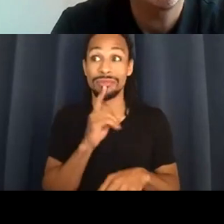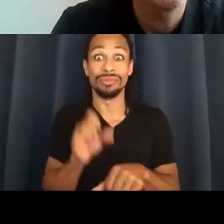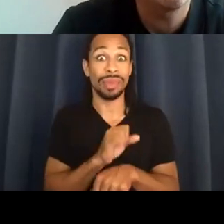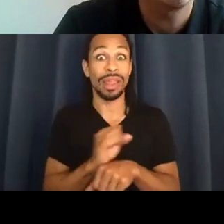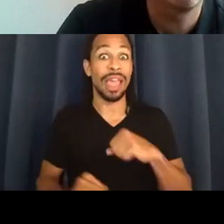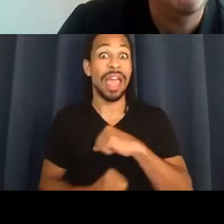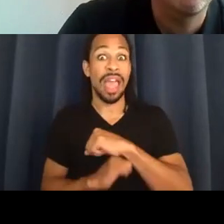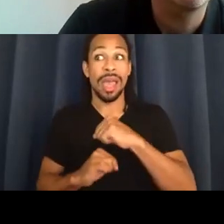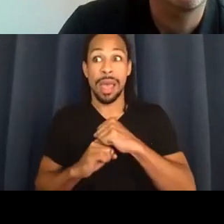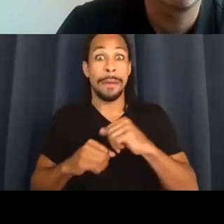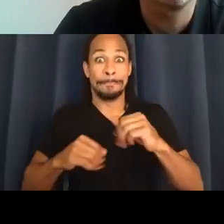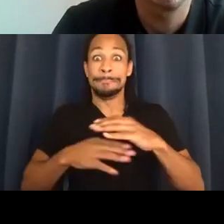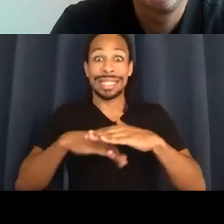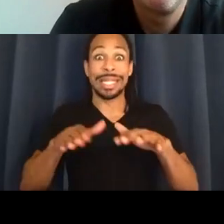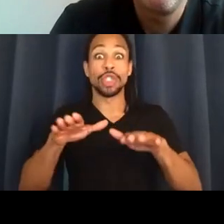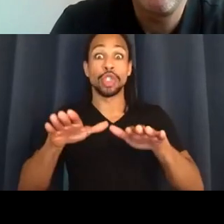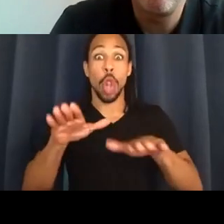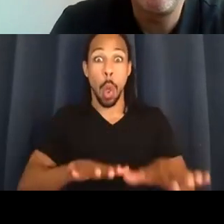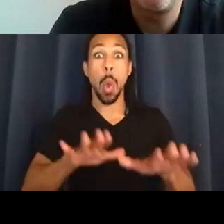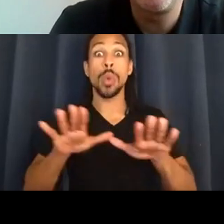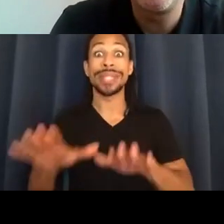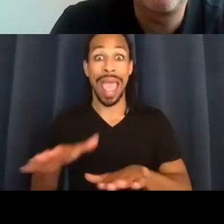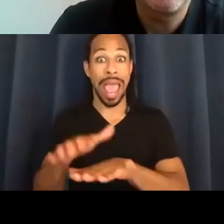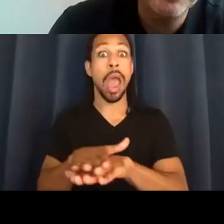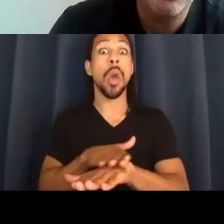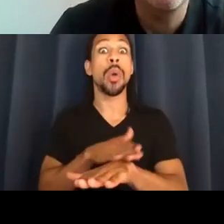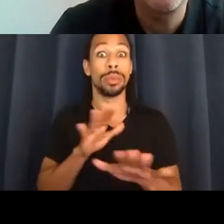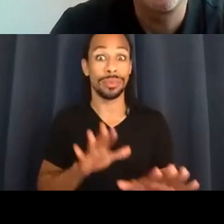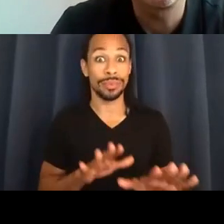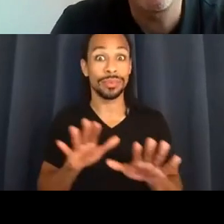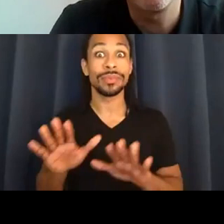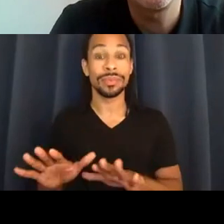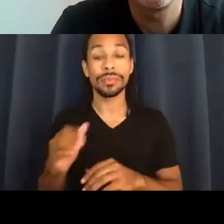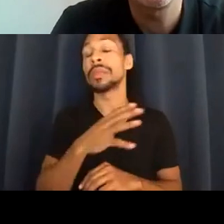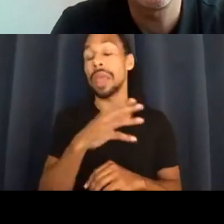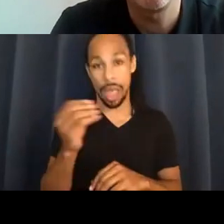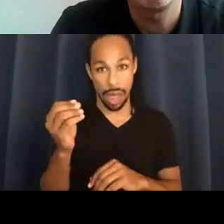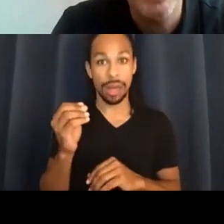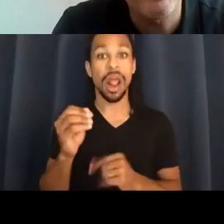question, I think you're asking is the touring, in this case, the touring ecology or system